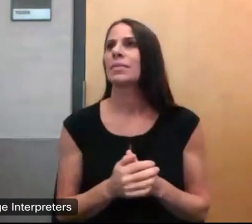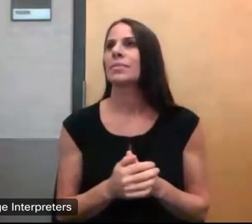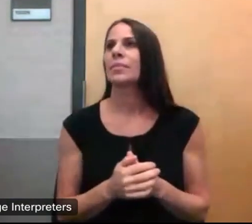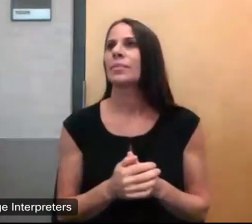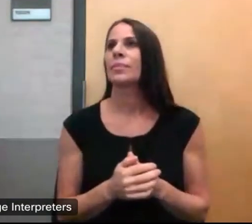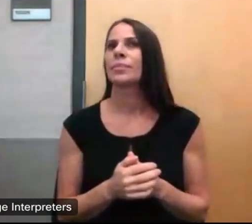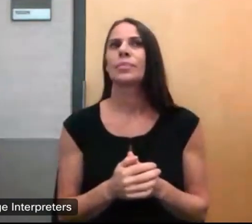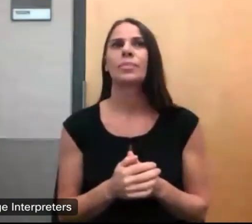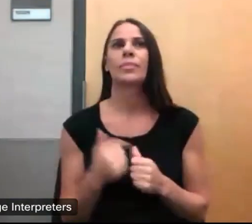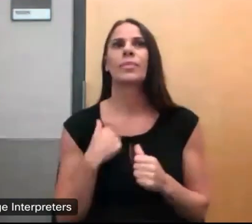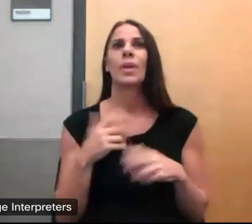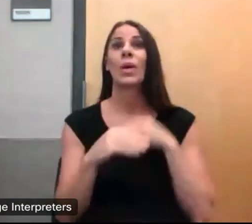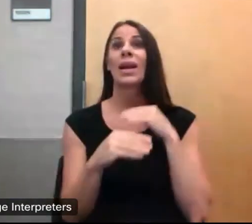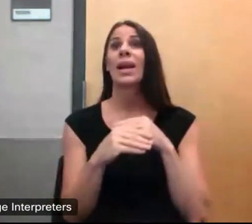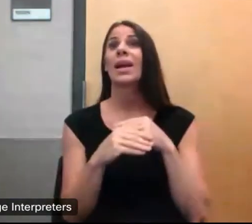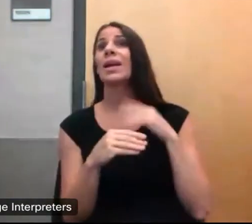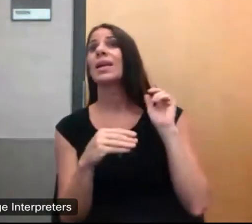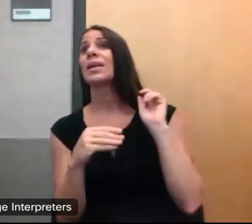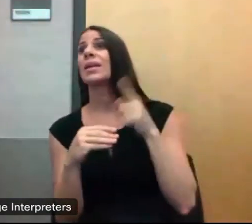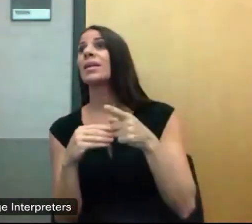And I, I, I would just add. Oh, sorry. Yeah go ahead. Sorry. Go ahead.